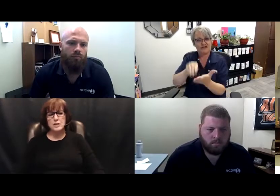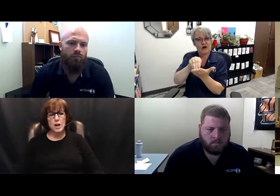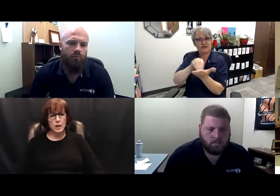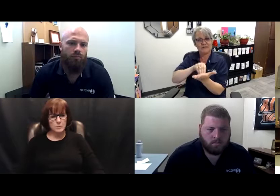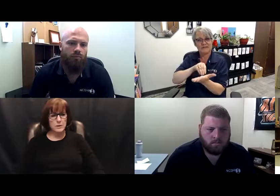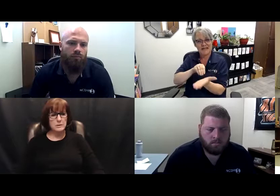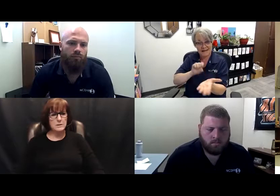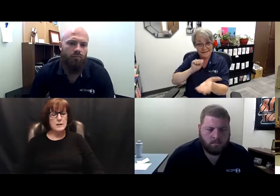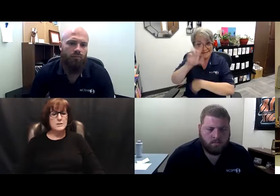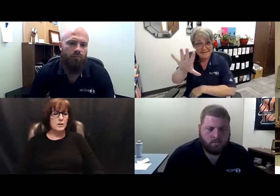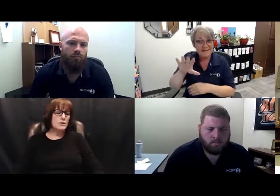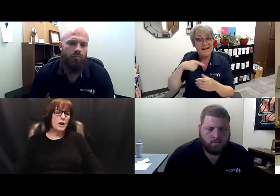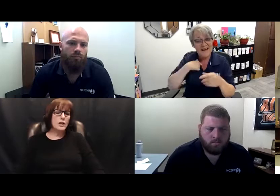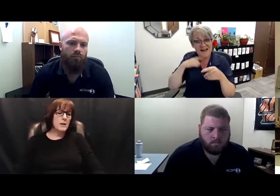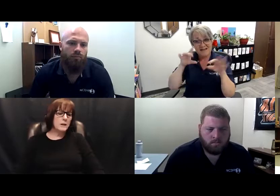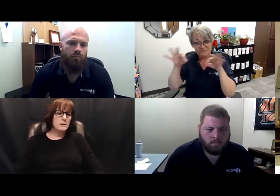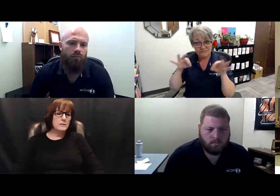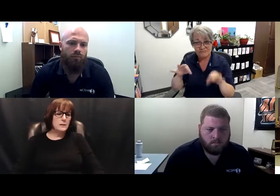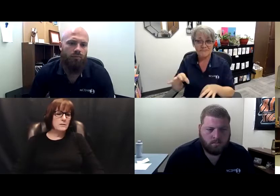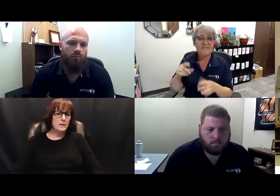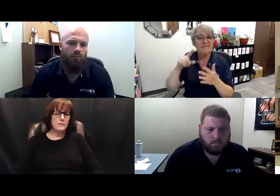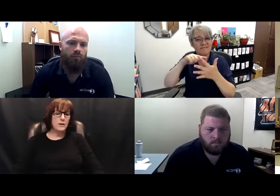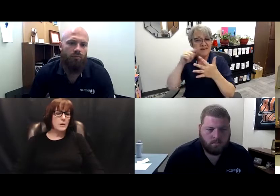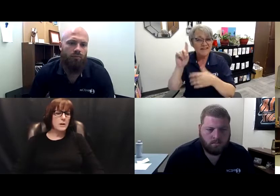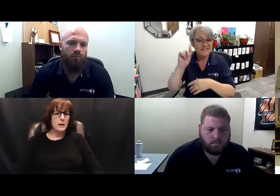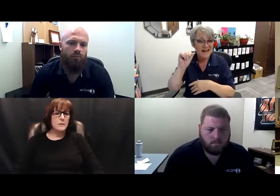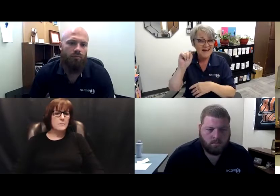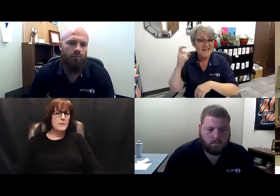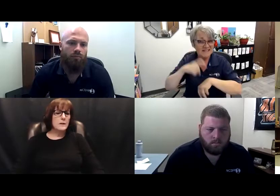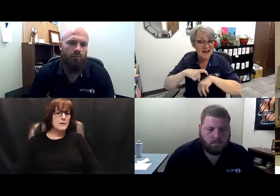documented, start documenting at the very beginning